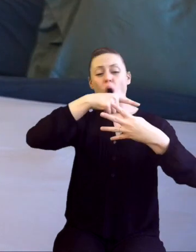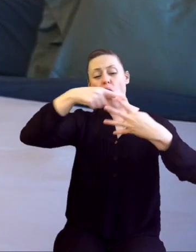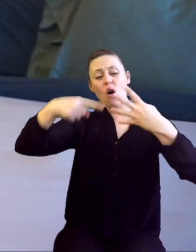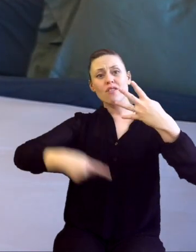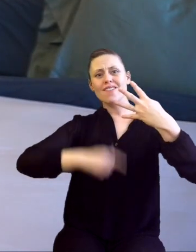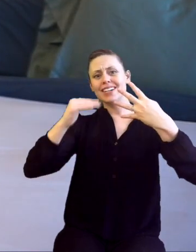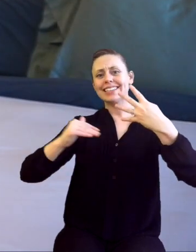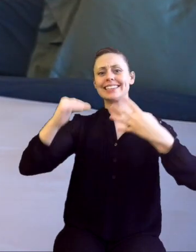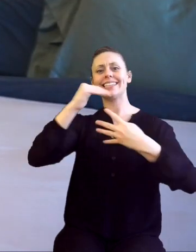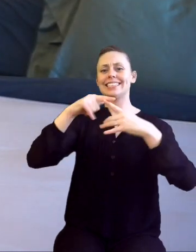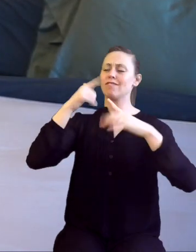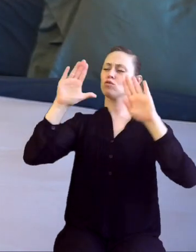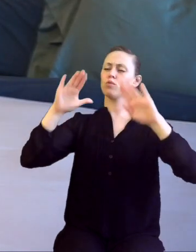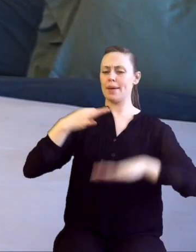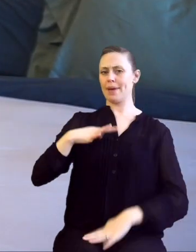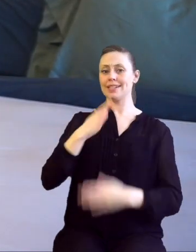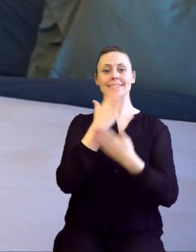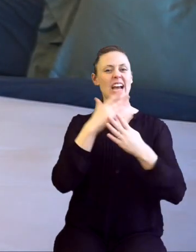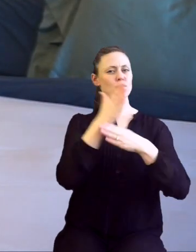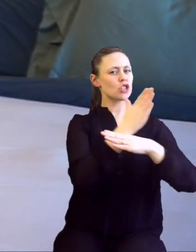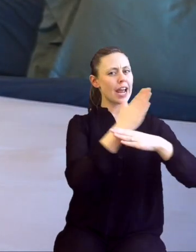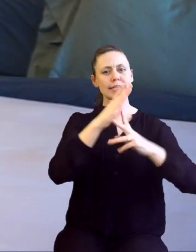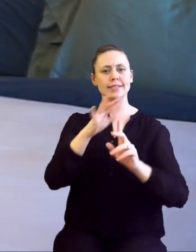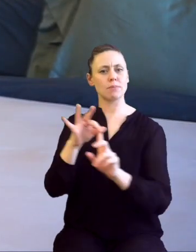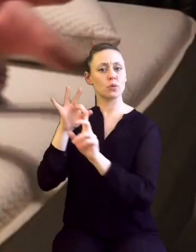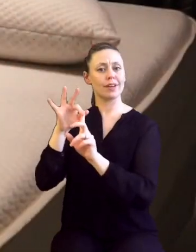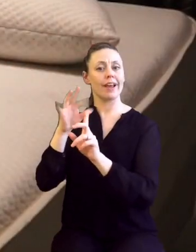above have some really great benefits, some shared and some unique. Every body